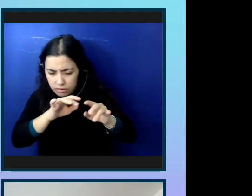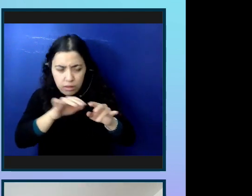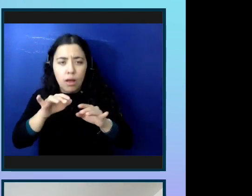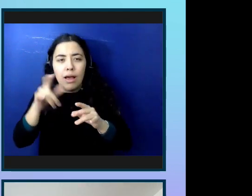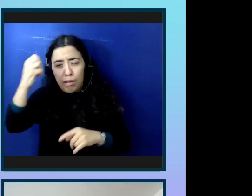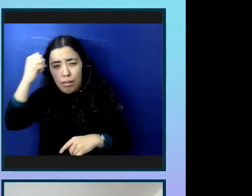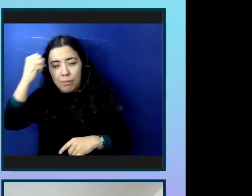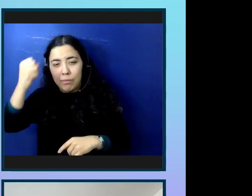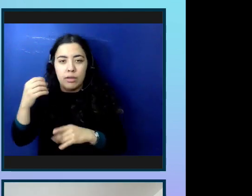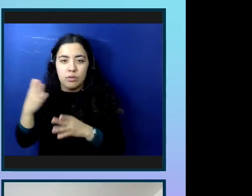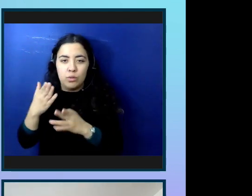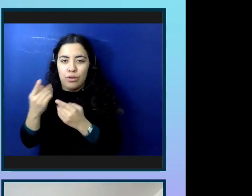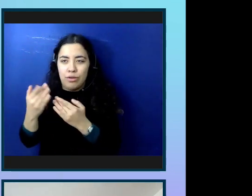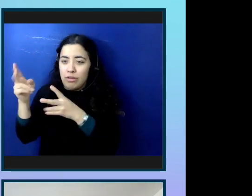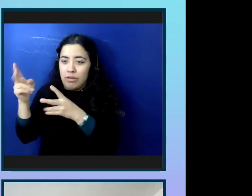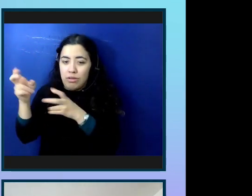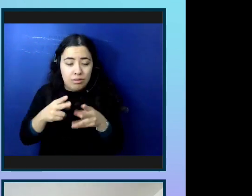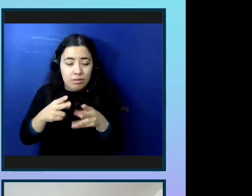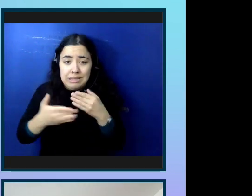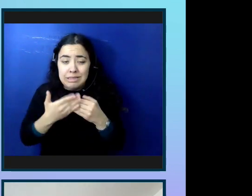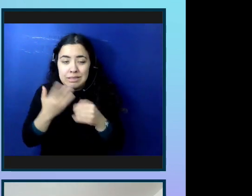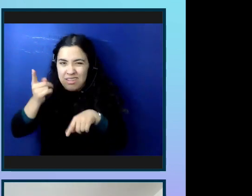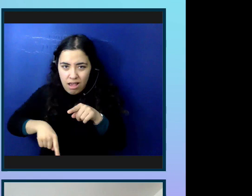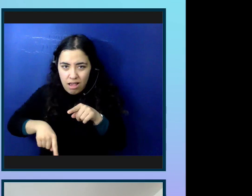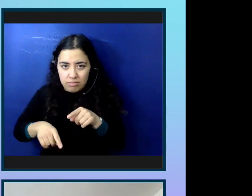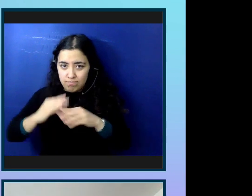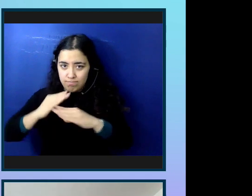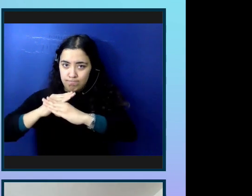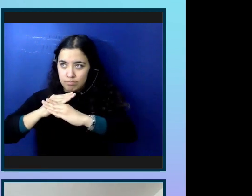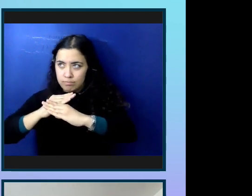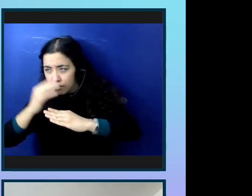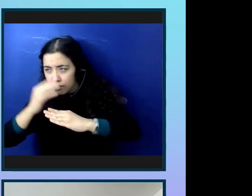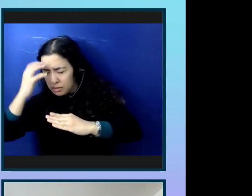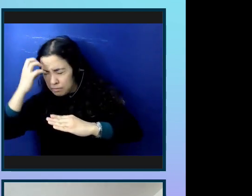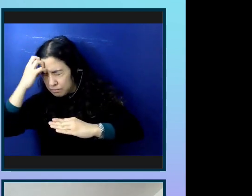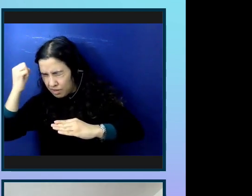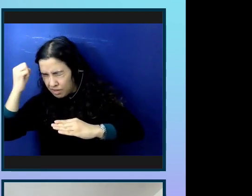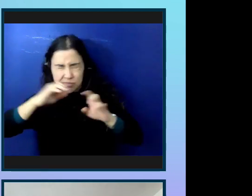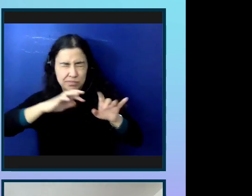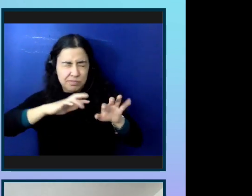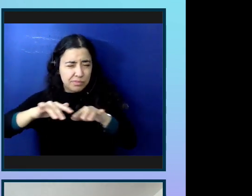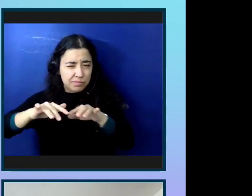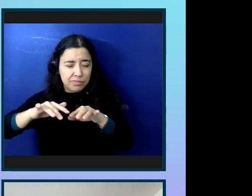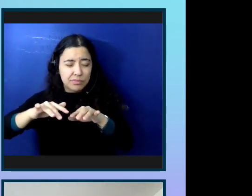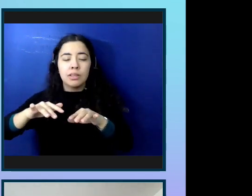I think this is left out more of an as an oversight than as a feature, but when this happens, it results in users having to navigate